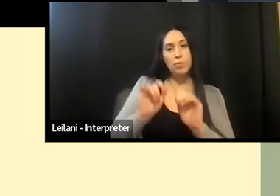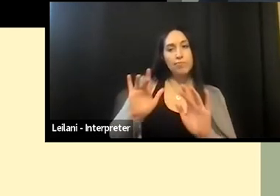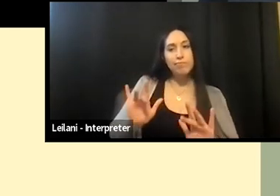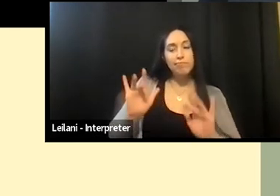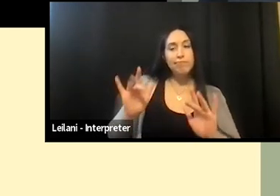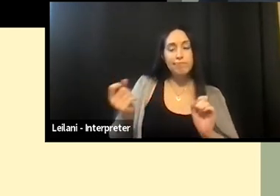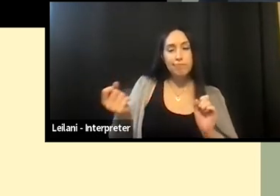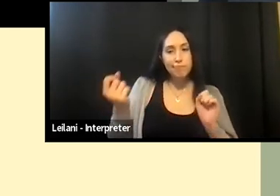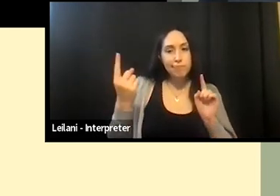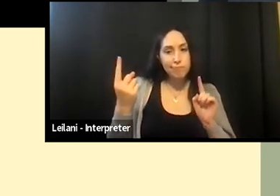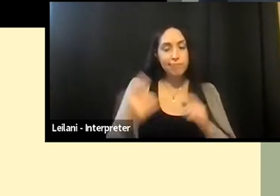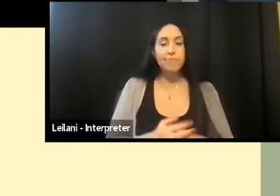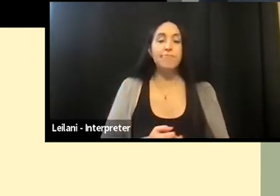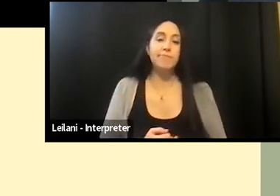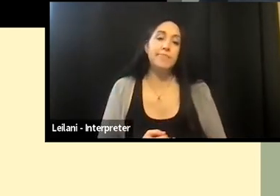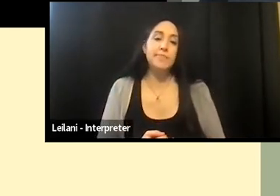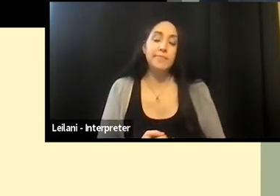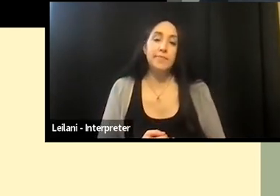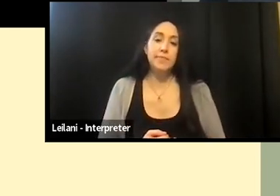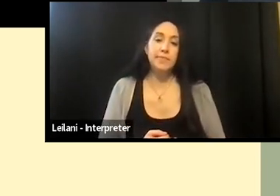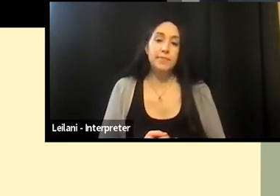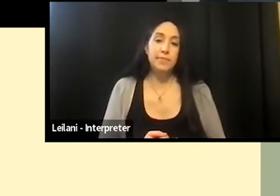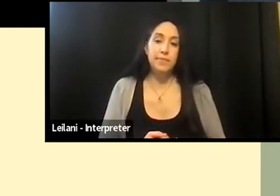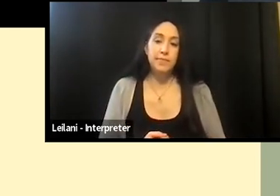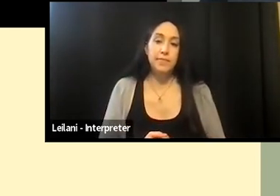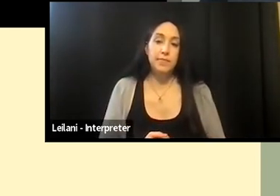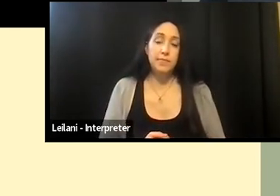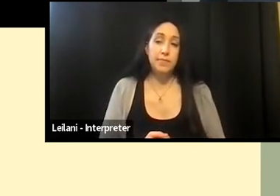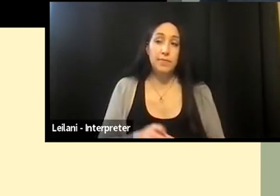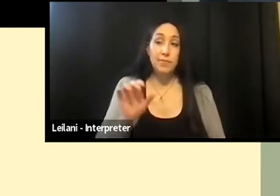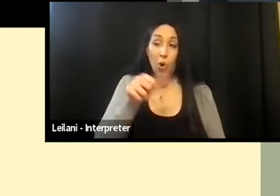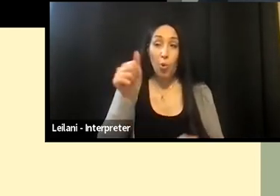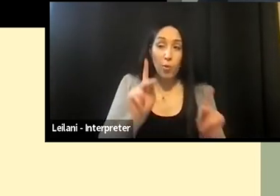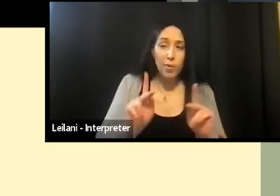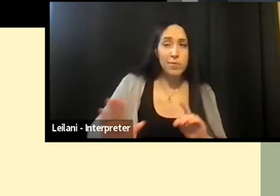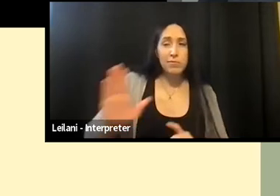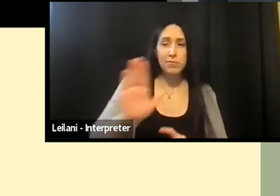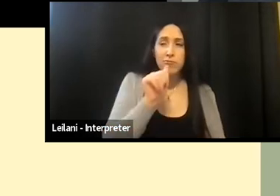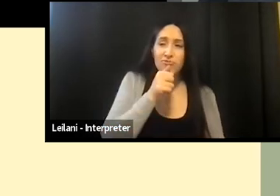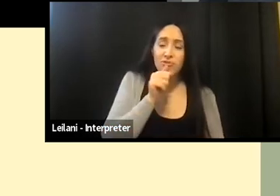May I move towards the suffering of others with peaceful and attentive confidence.